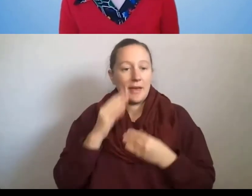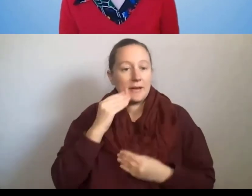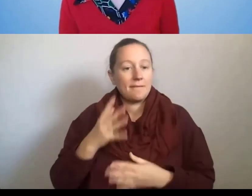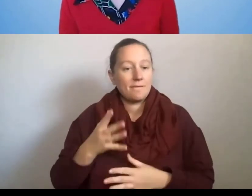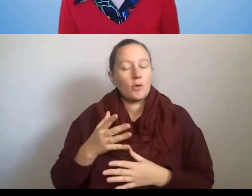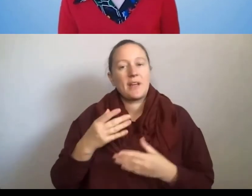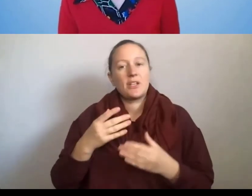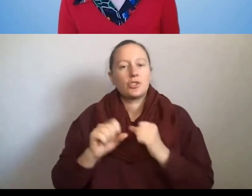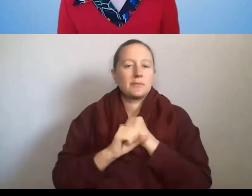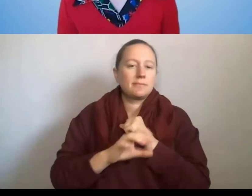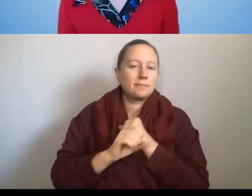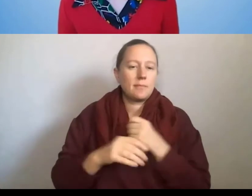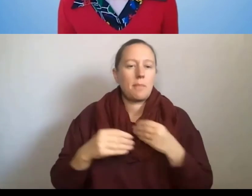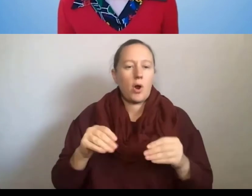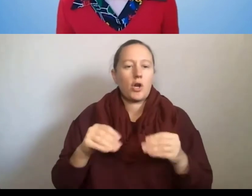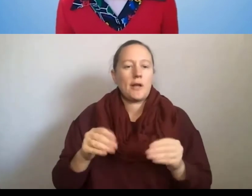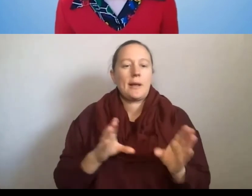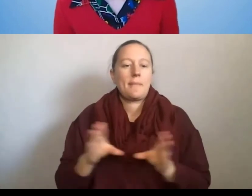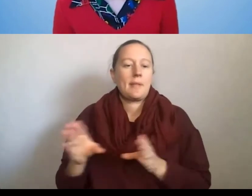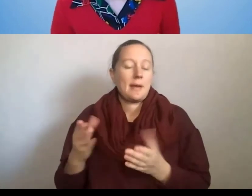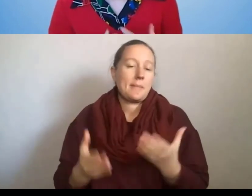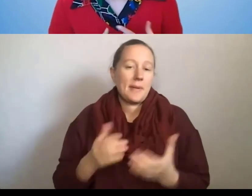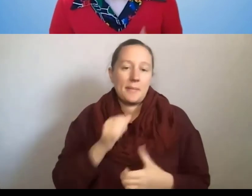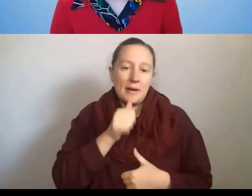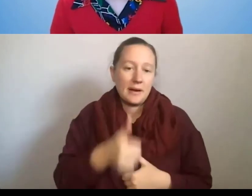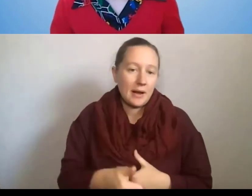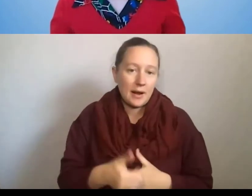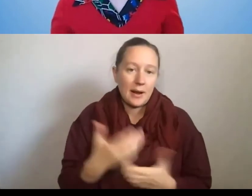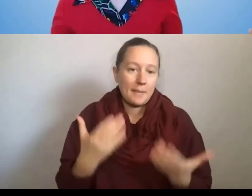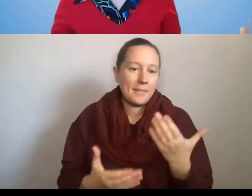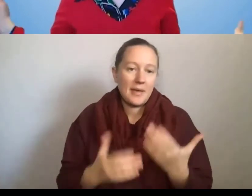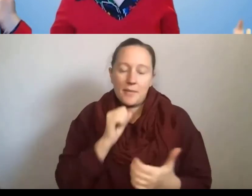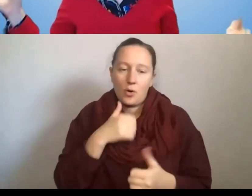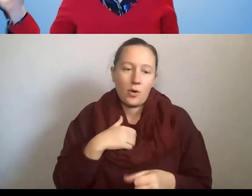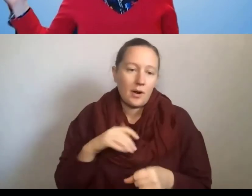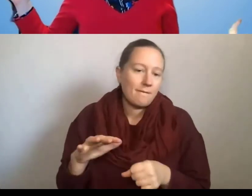plan may not be ... You may not have complete manufacturing plans